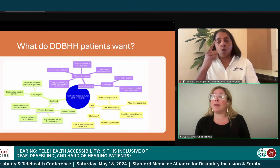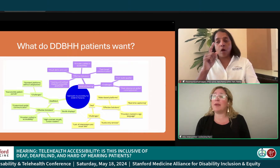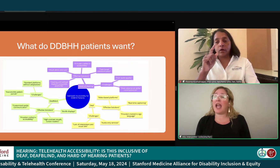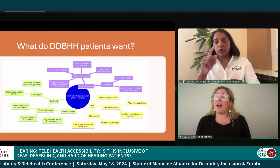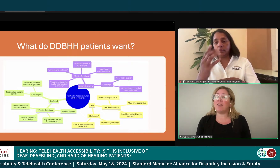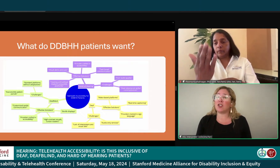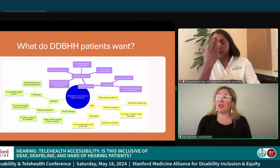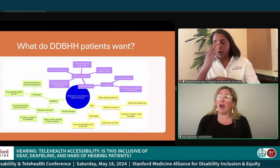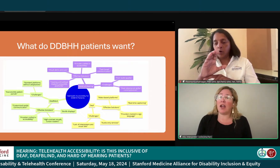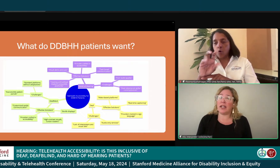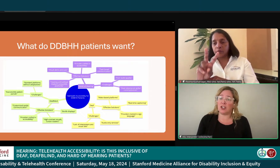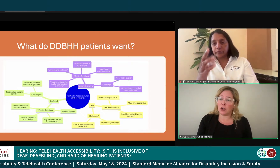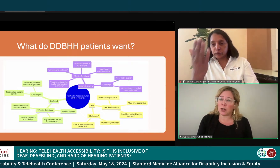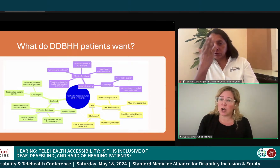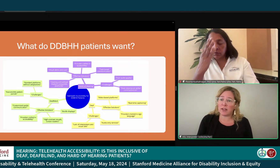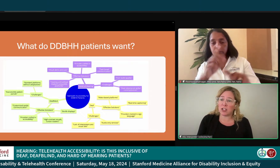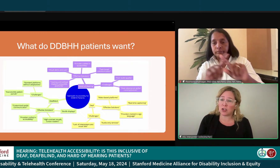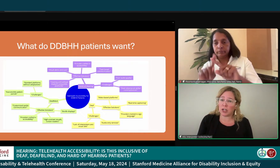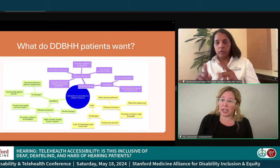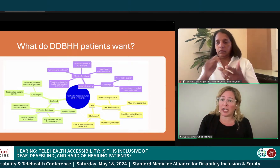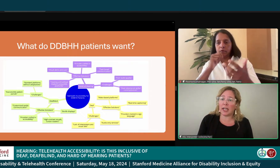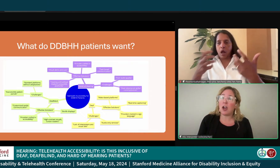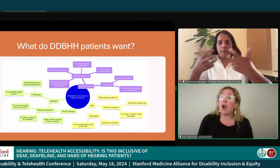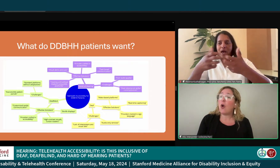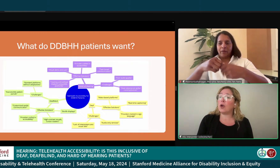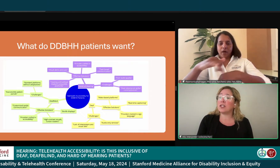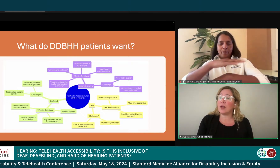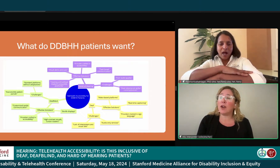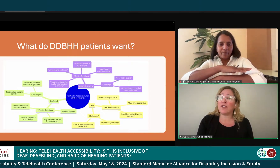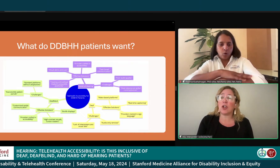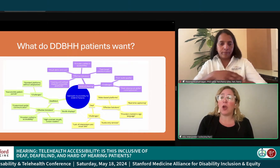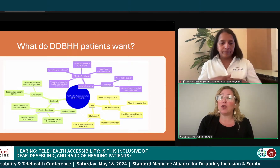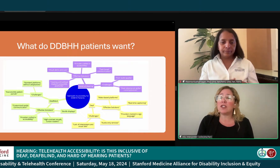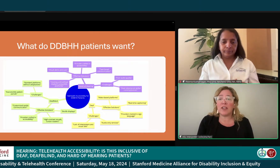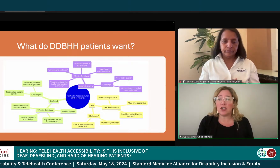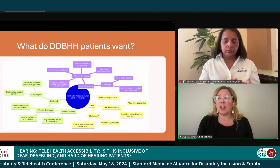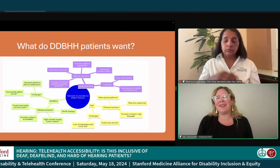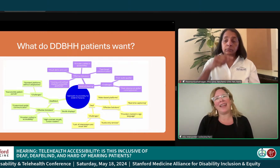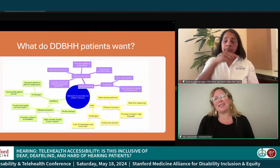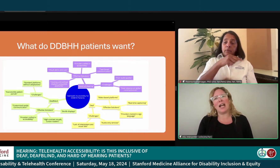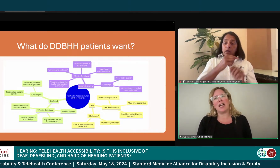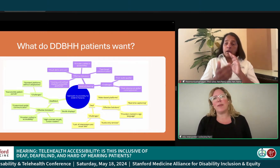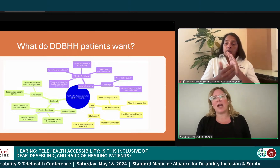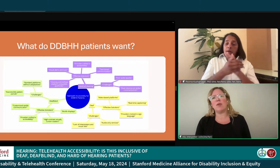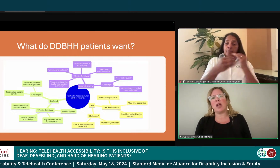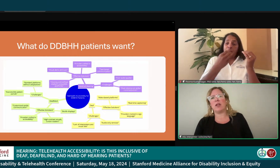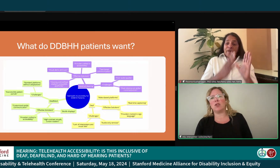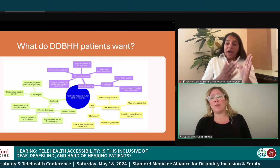maybe have an interpreter on the screen or someone for close vision, that's not compatible on those